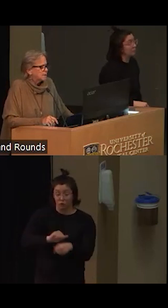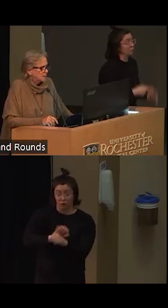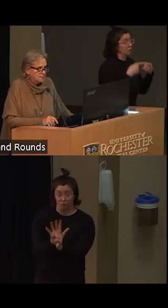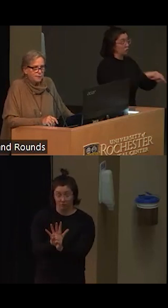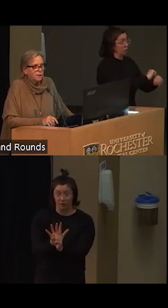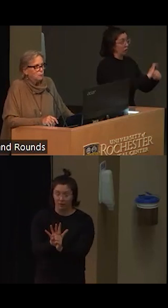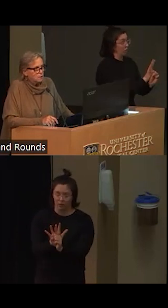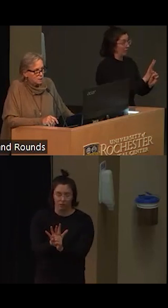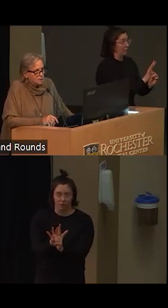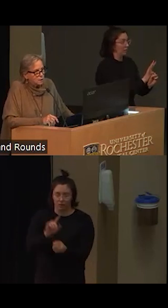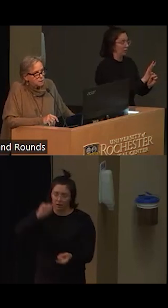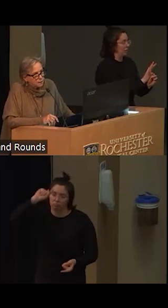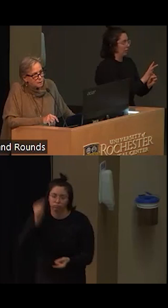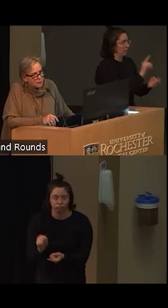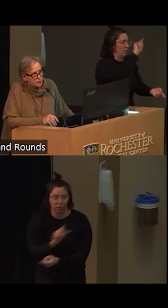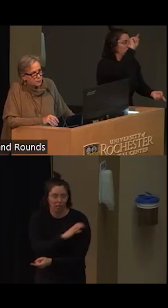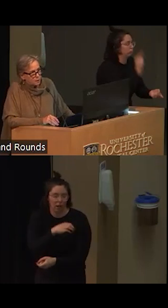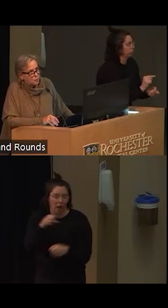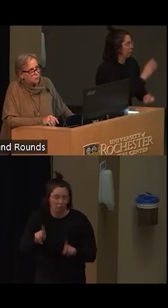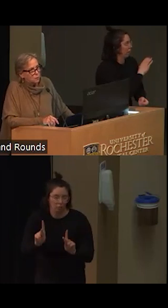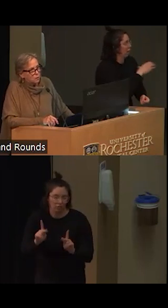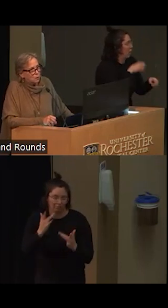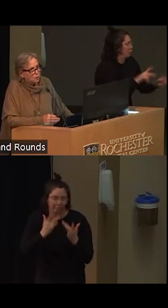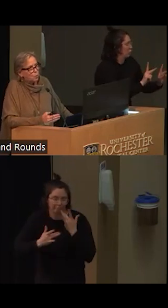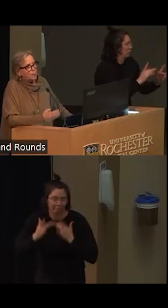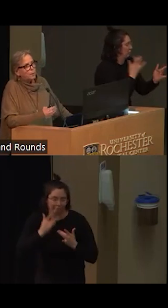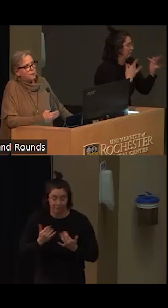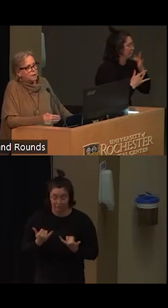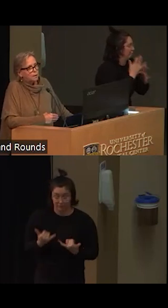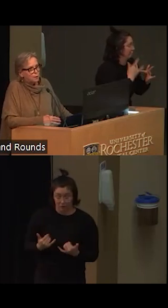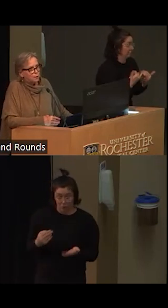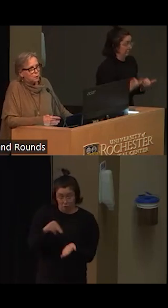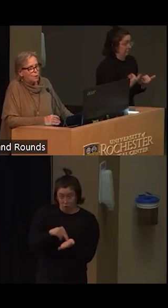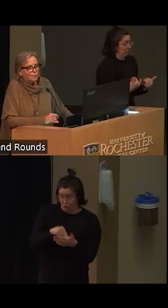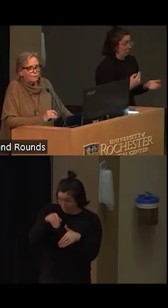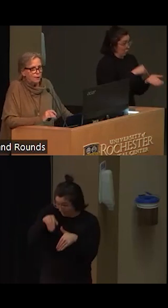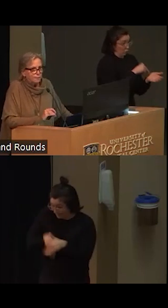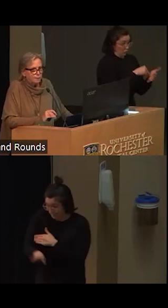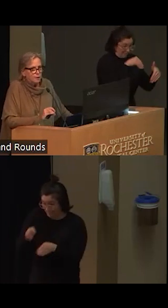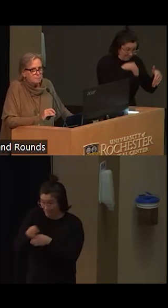significant reduction in clinical opportunities so we're bringing in nurses who have very very